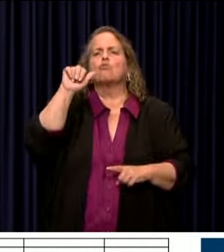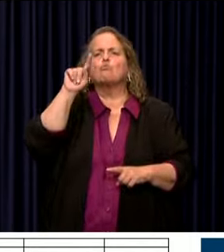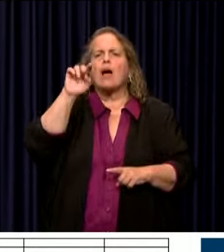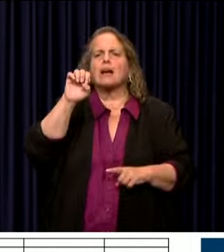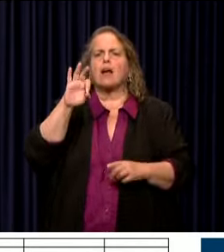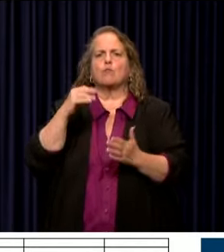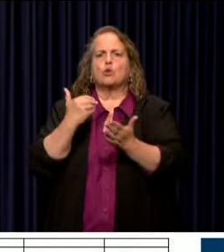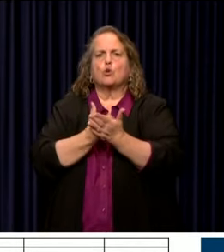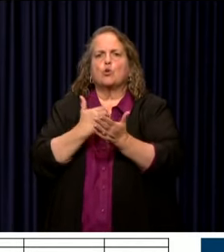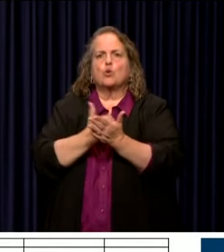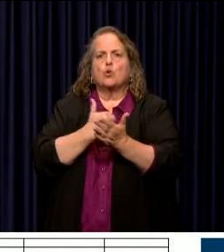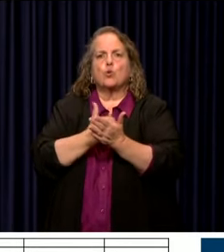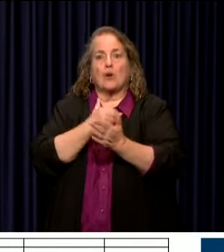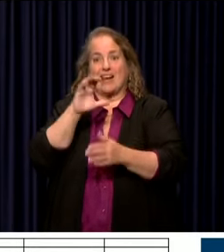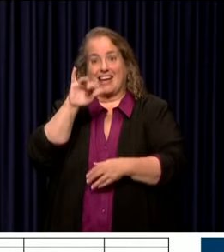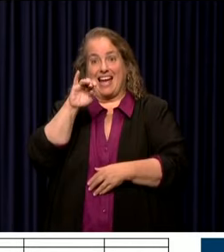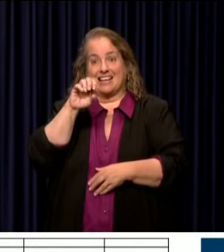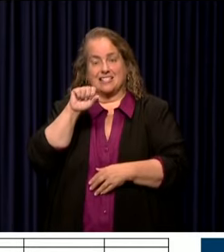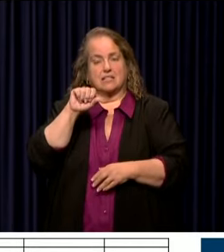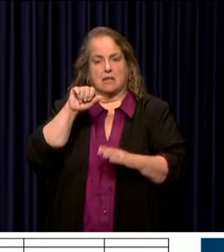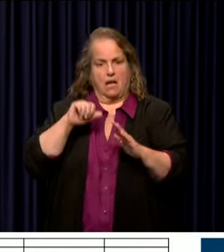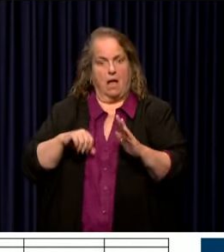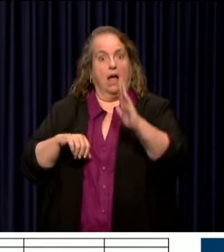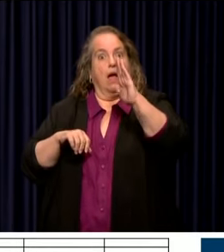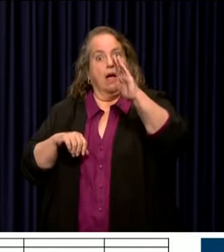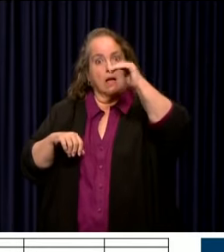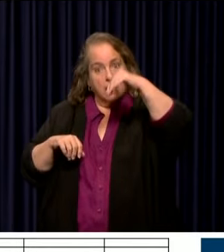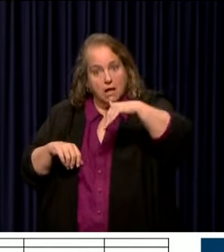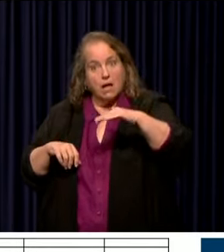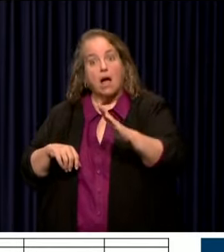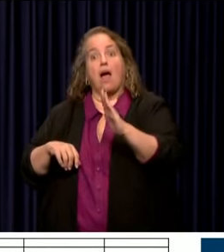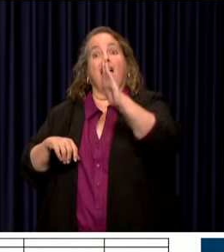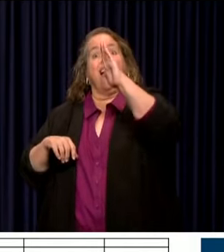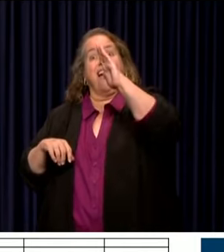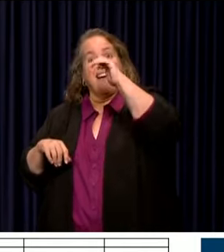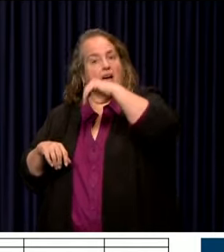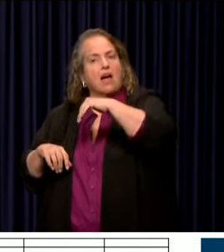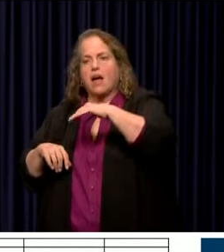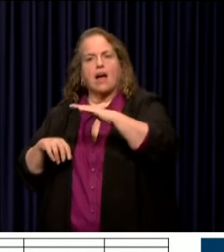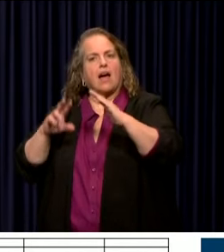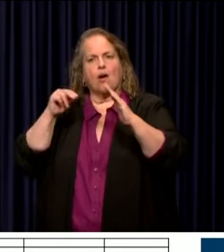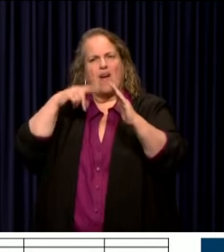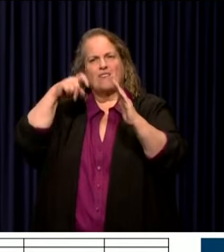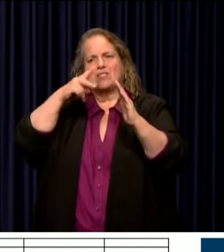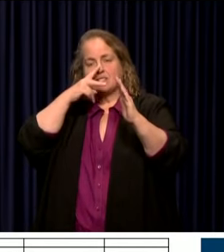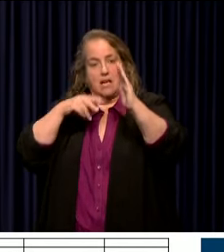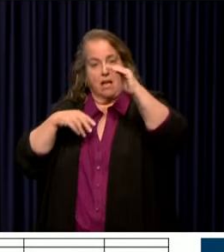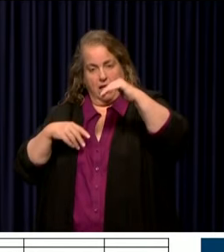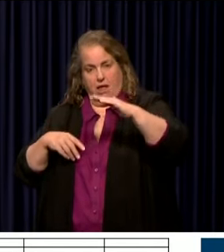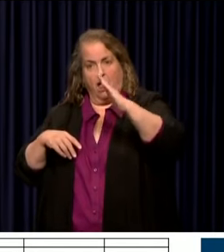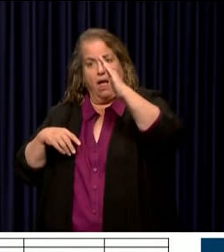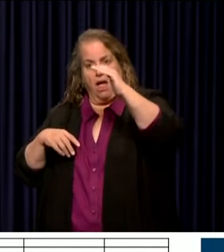HAPPEN. I WANT TO SHOW YOU AN OLDIE BUT